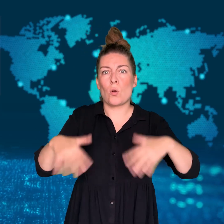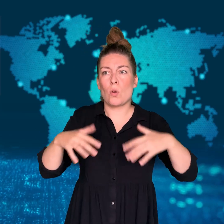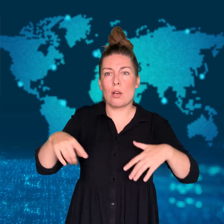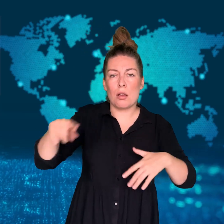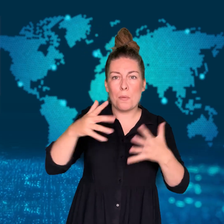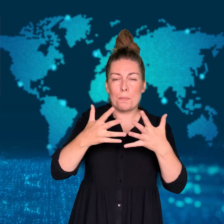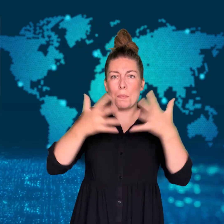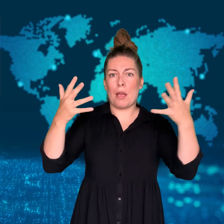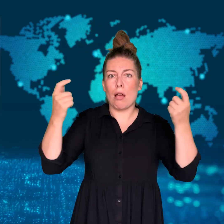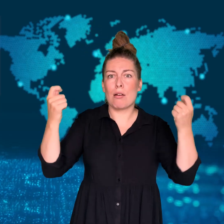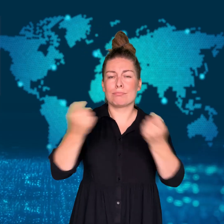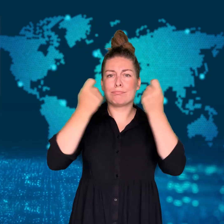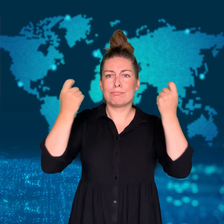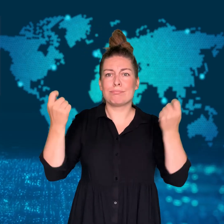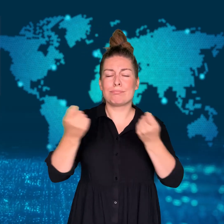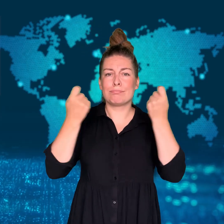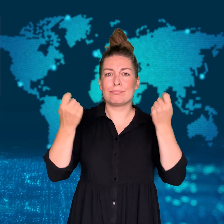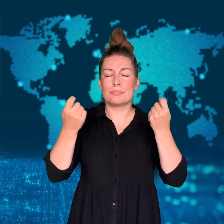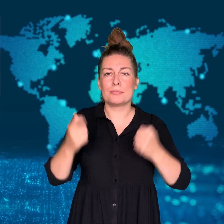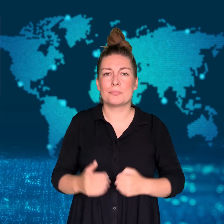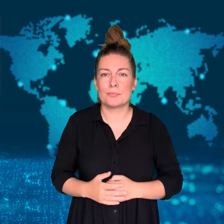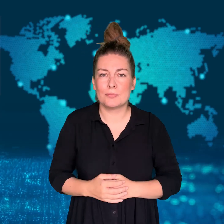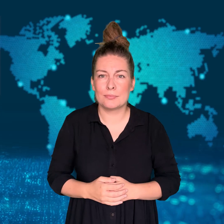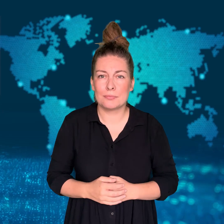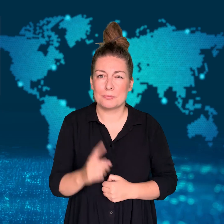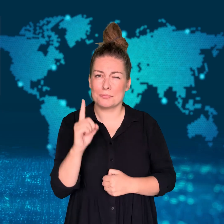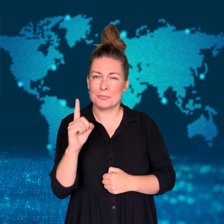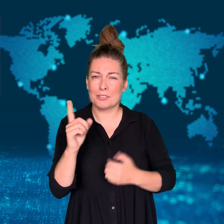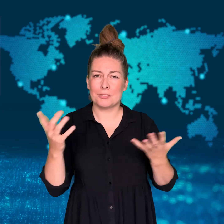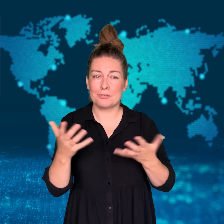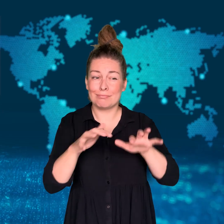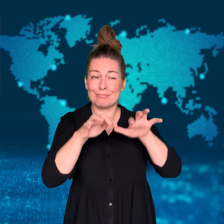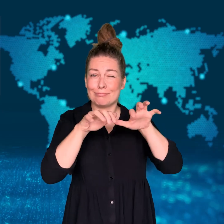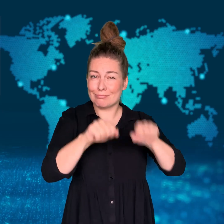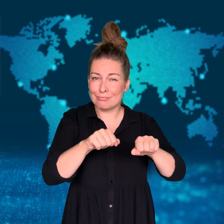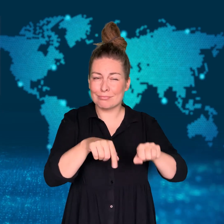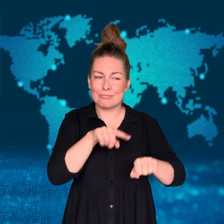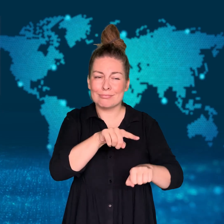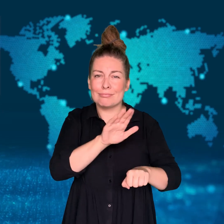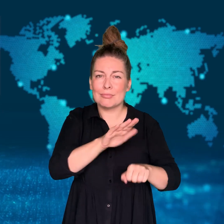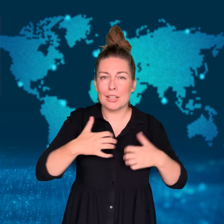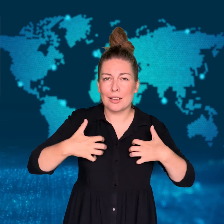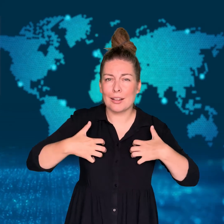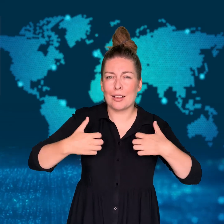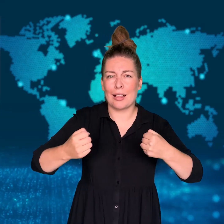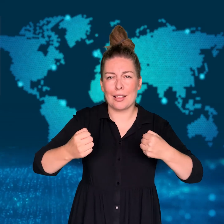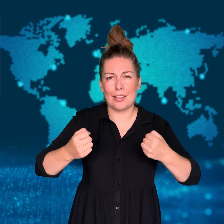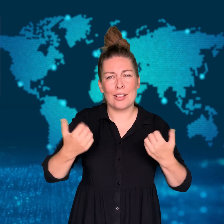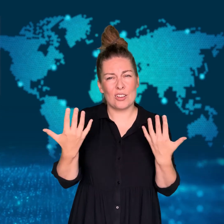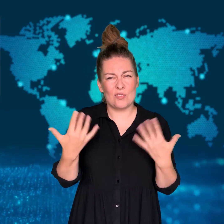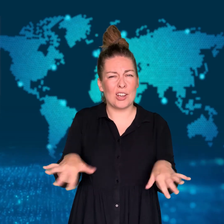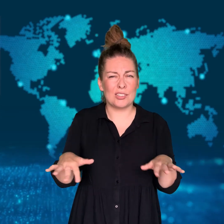When arrested, his health had significantly deteriorated